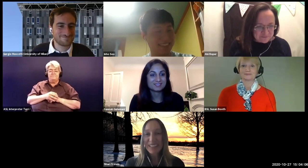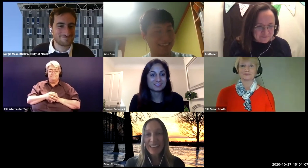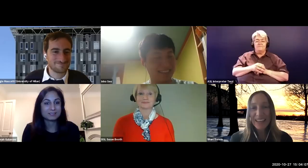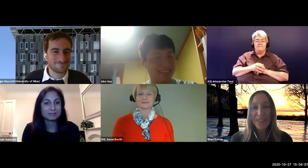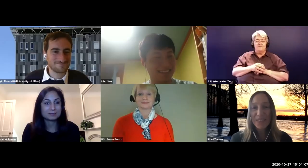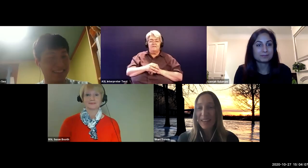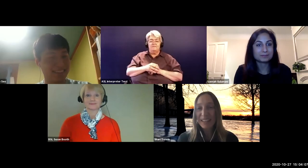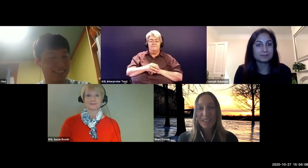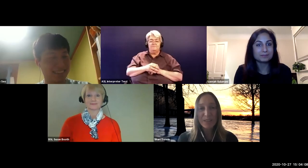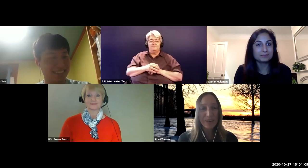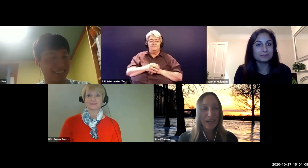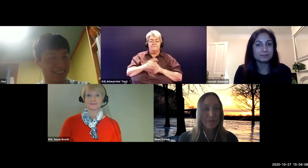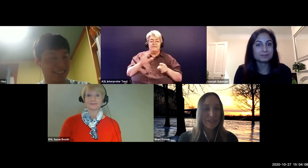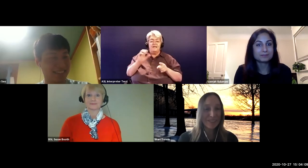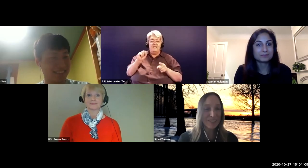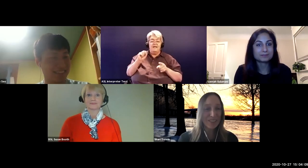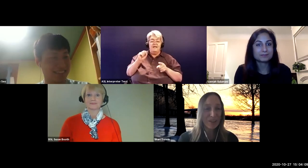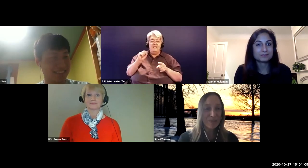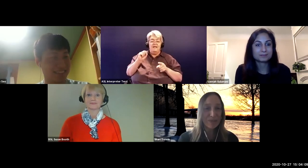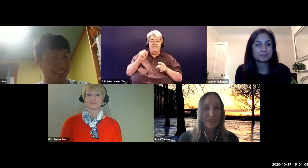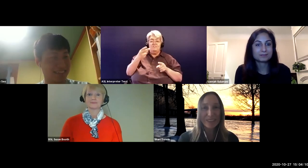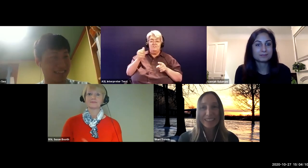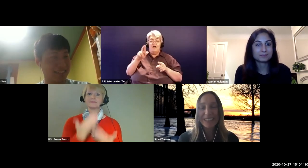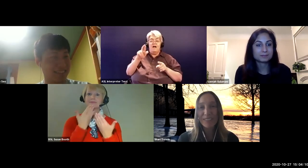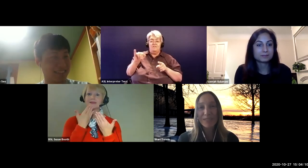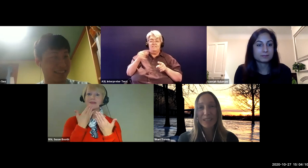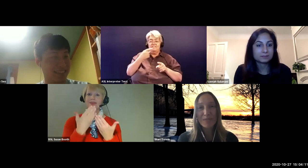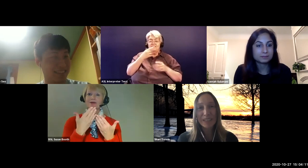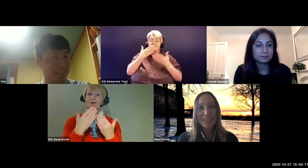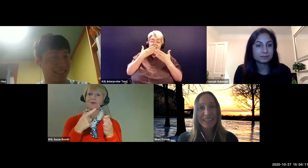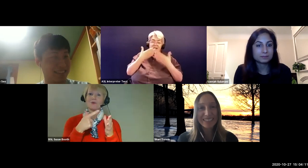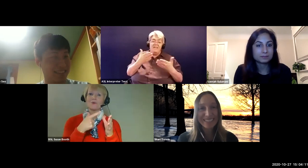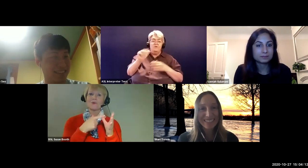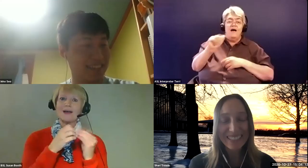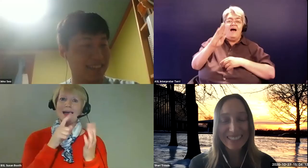yes thank you Abi and Sergio for leading that really fantastic session